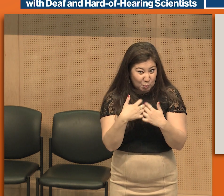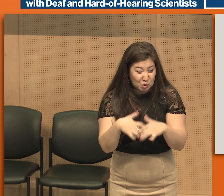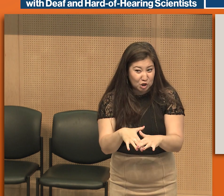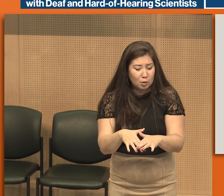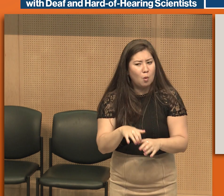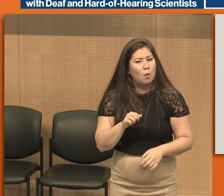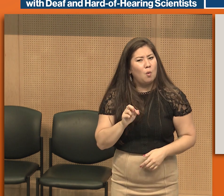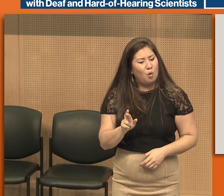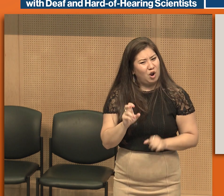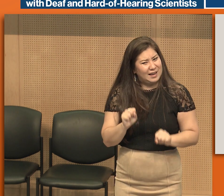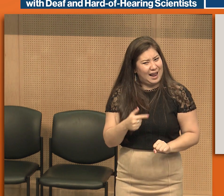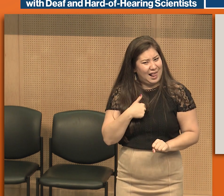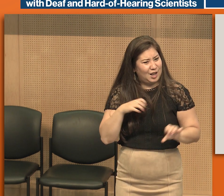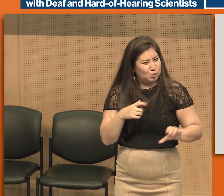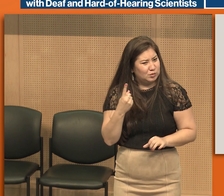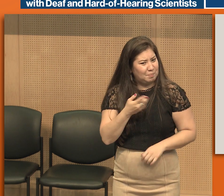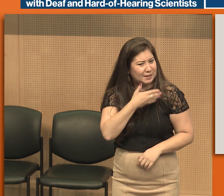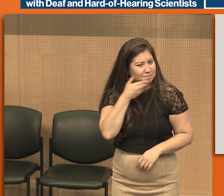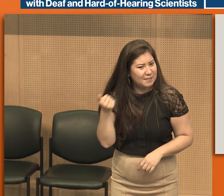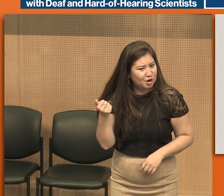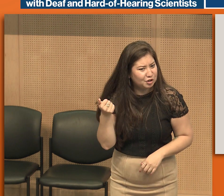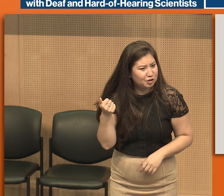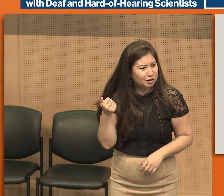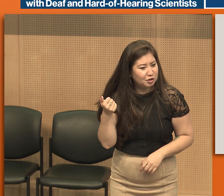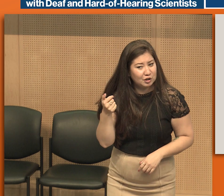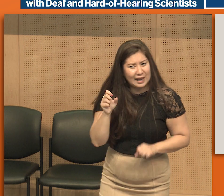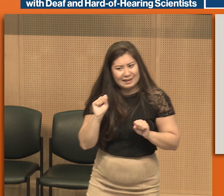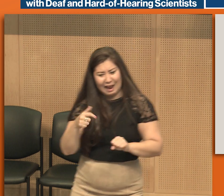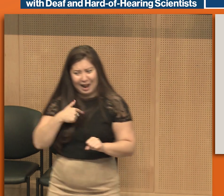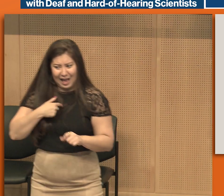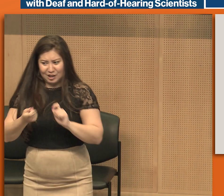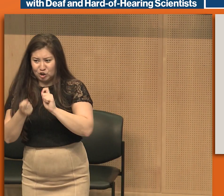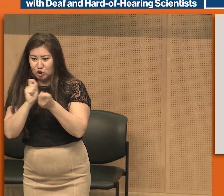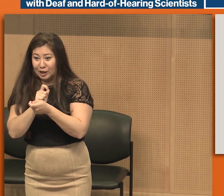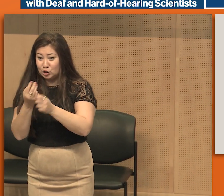just consider whether it works in that concept or not.